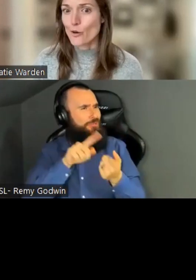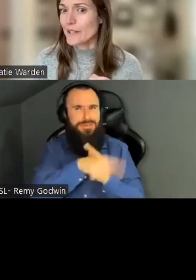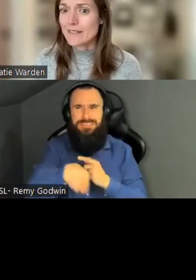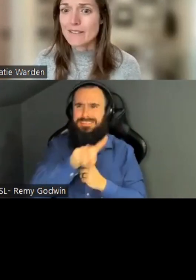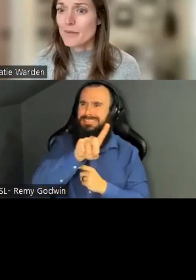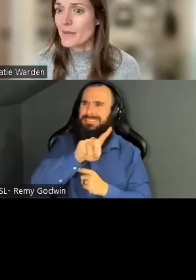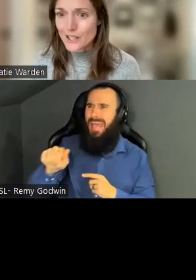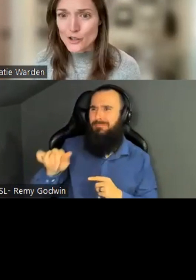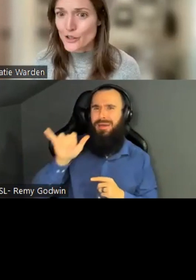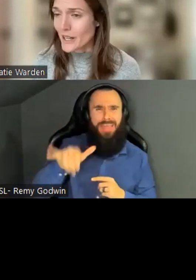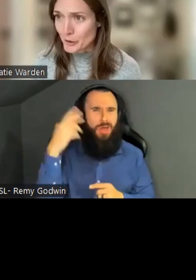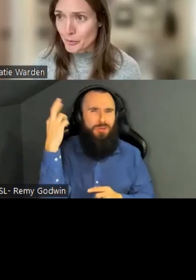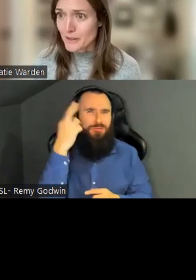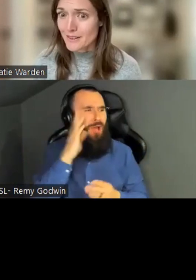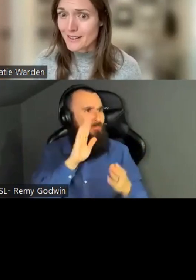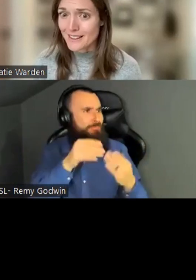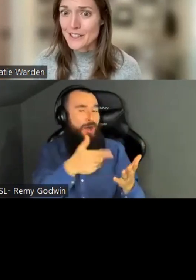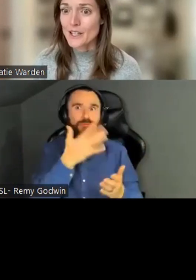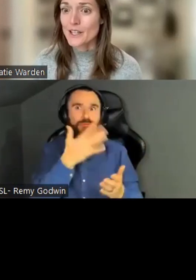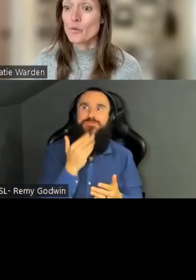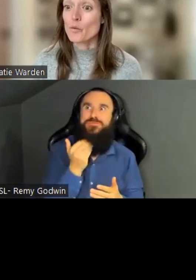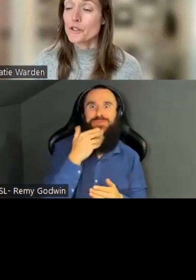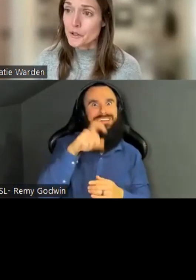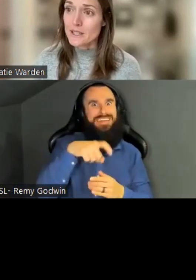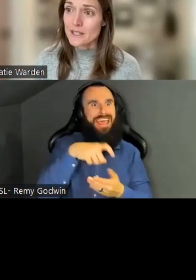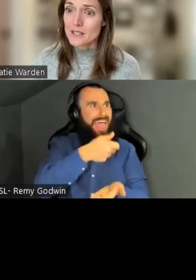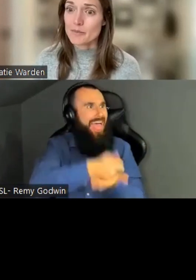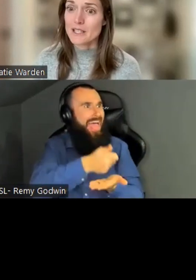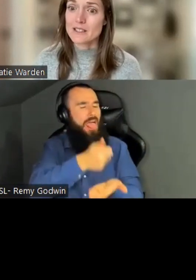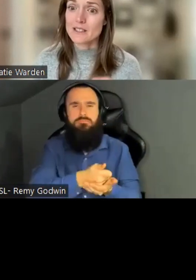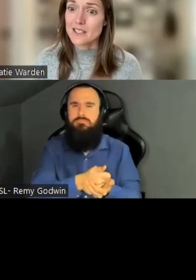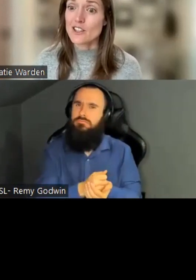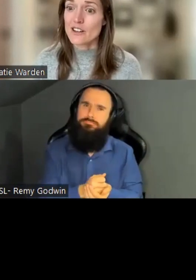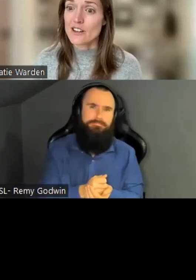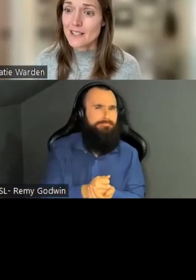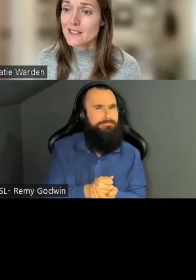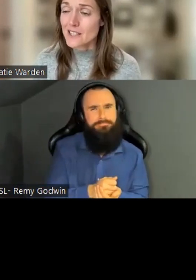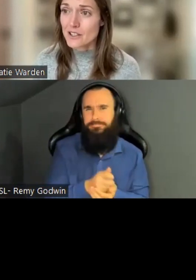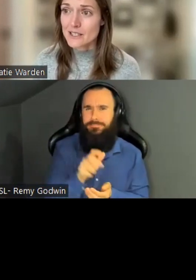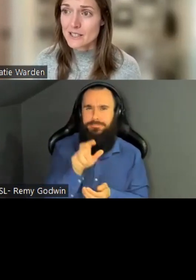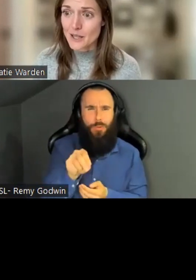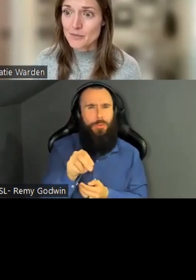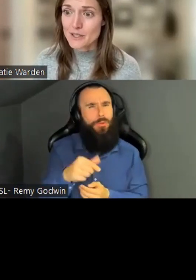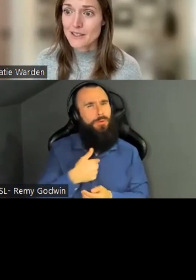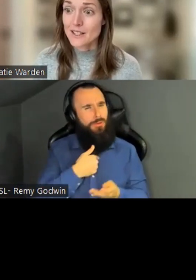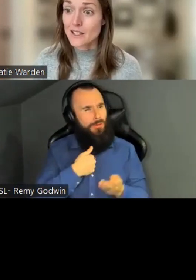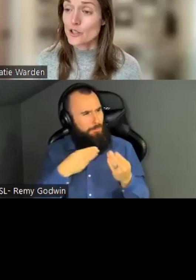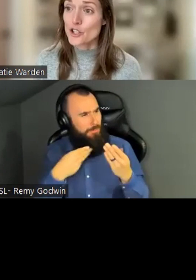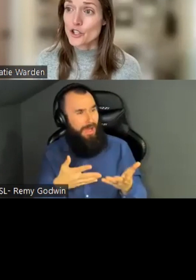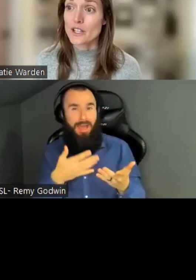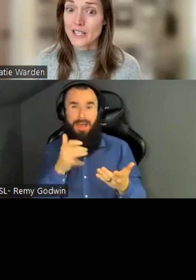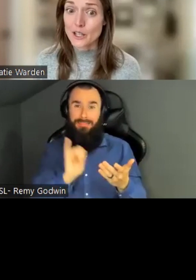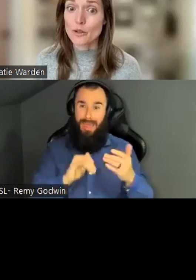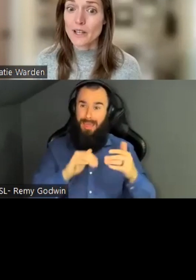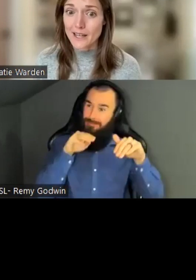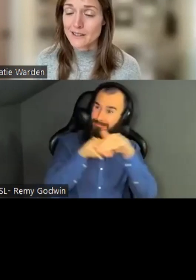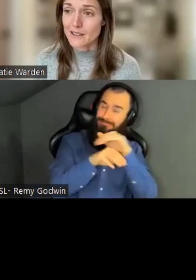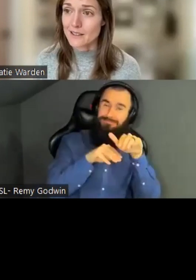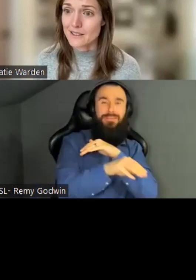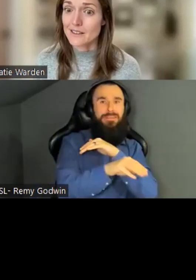or give them extra help, right? We're doing this because these are necessary steps to ensuring equal access.